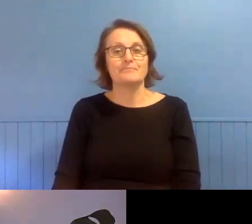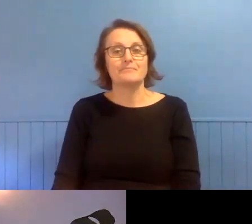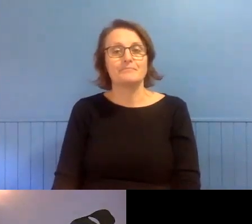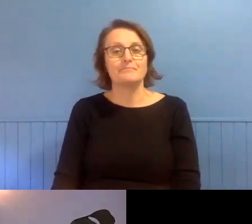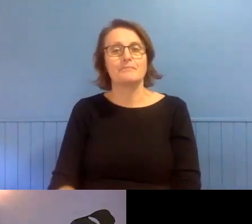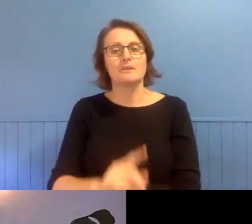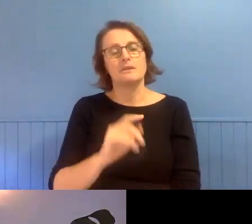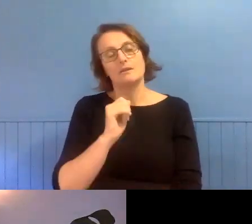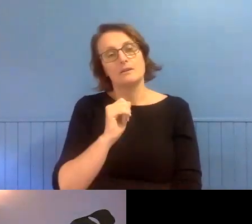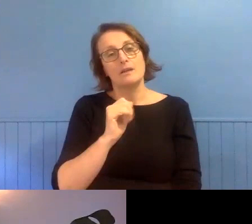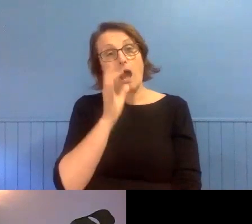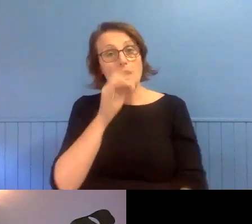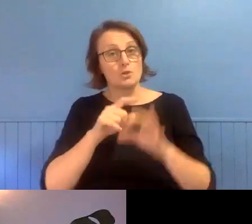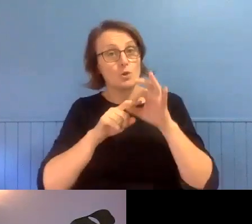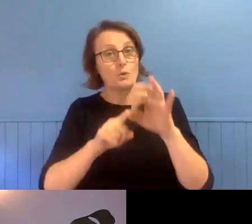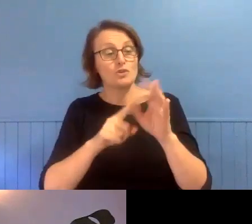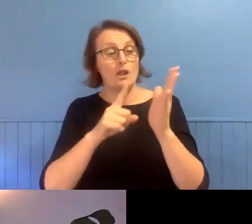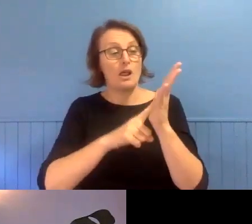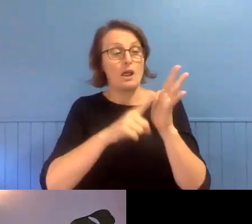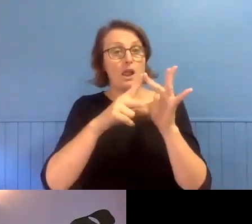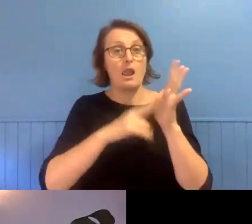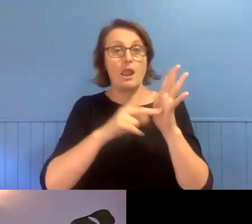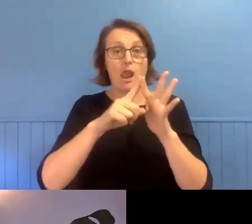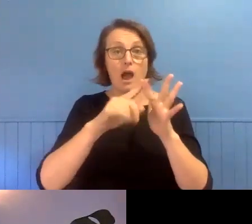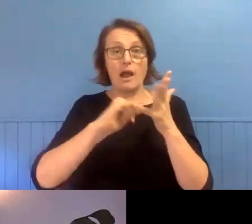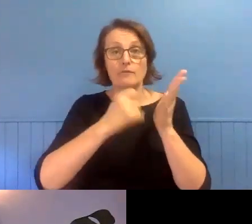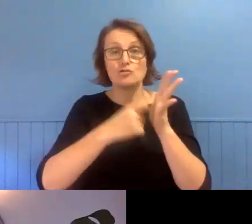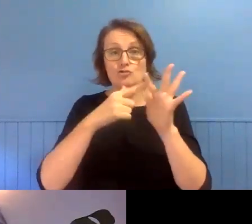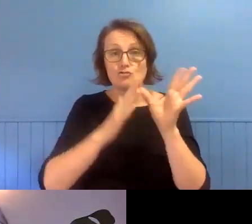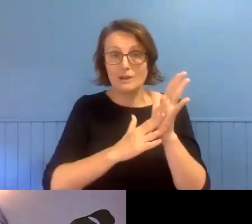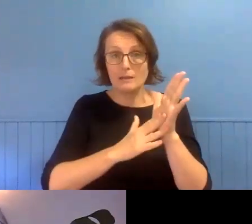content? Do people value the idea of live over potentially higher quality